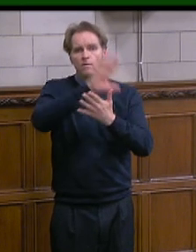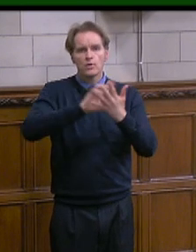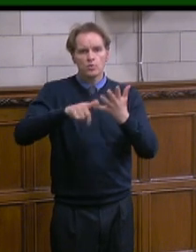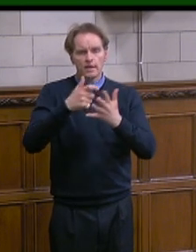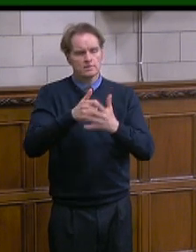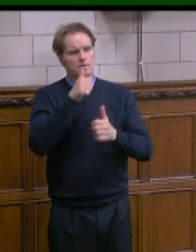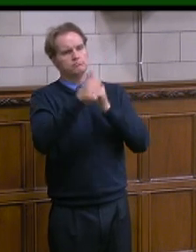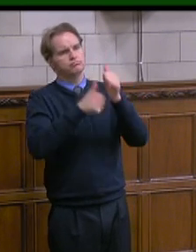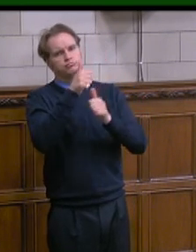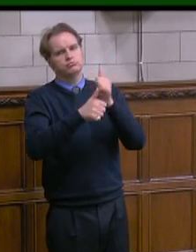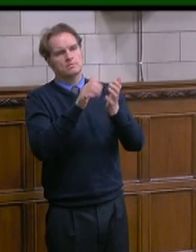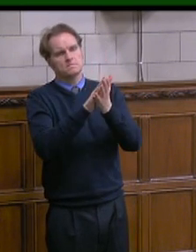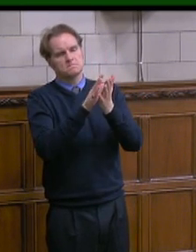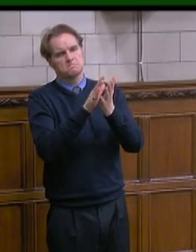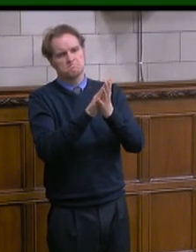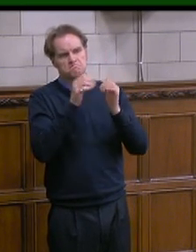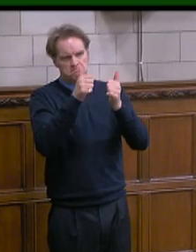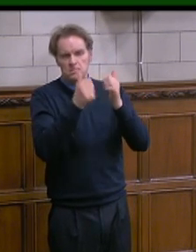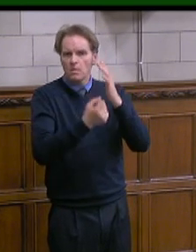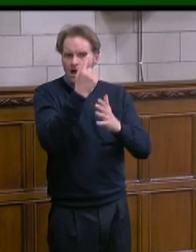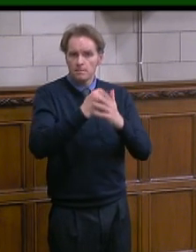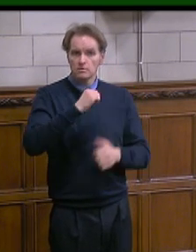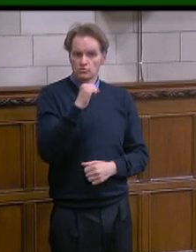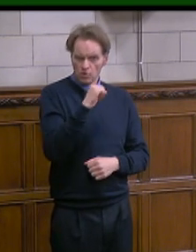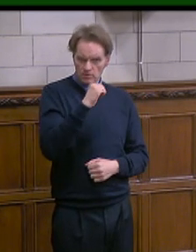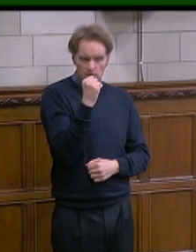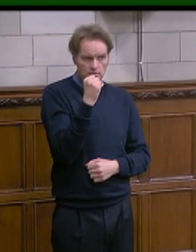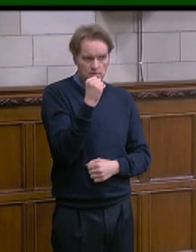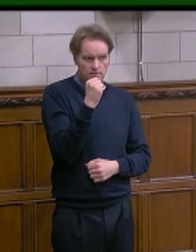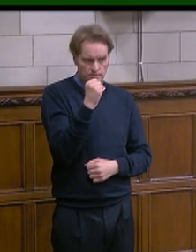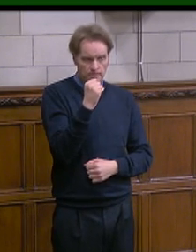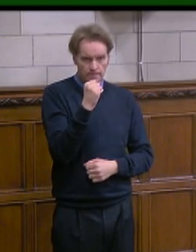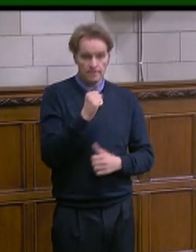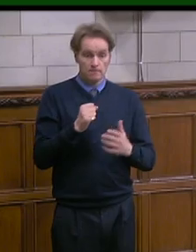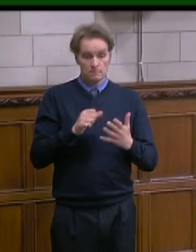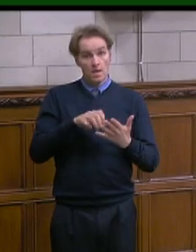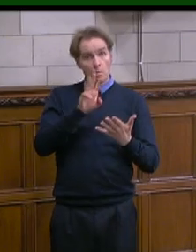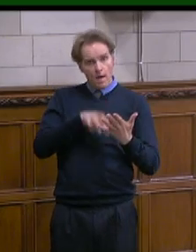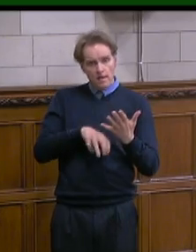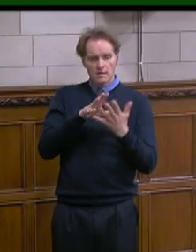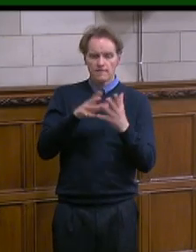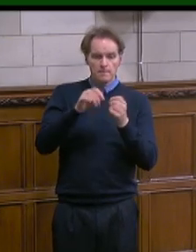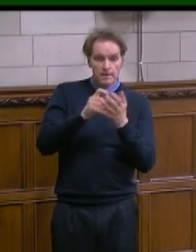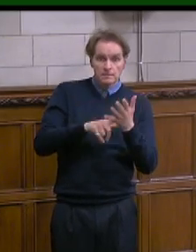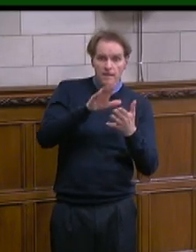Lady is probably not aware that Wales has a scheme called BSL Futures, as well as many others. However, we all need to do much more across these islands and to learn from each other